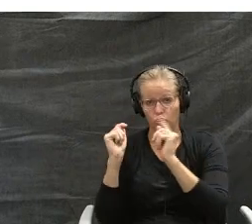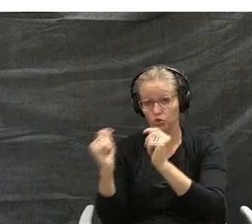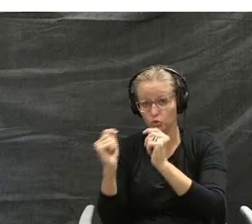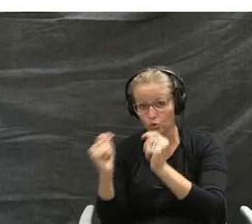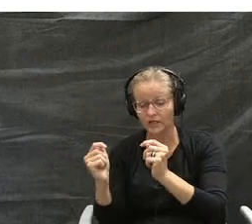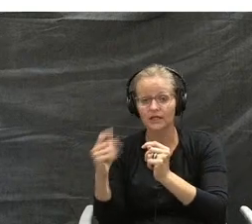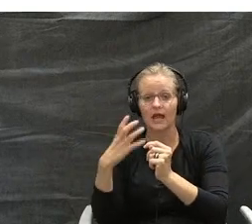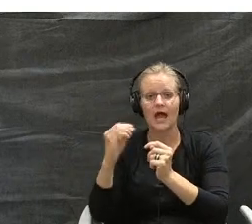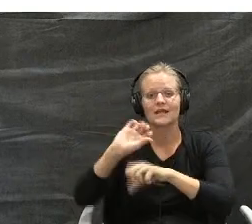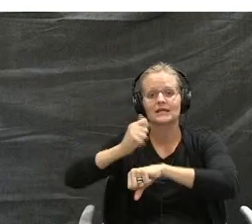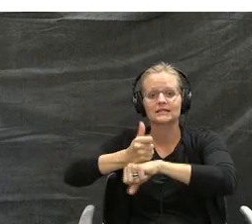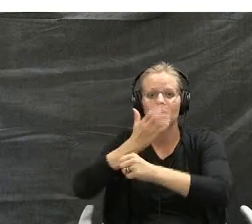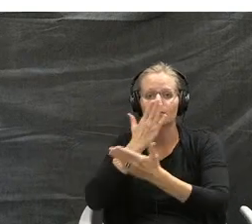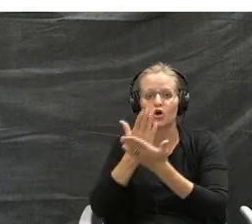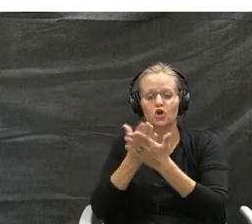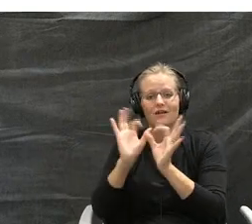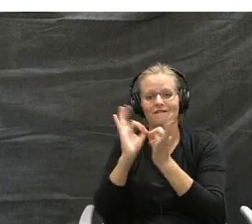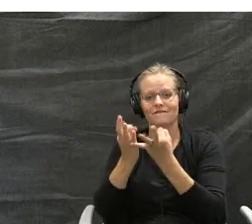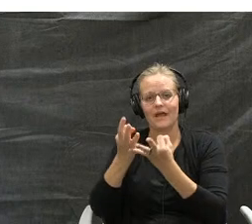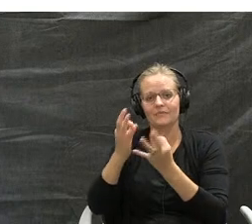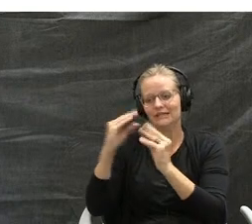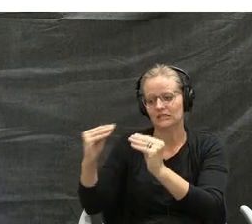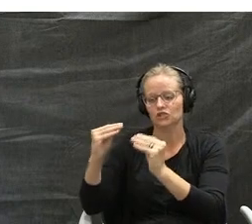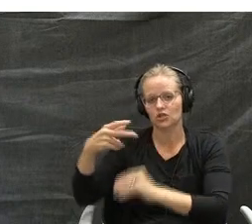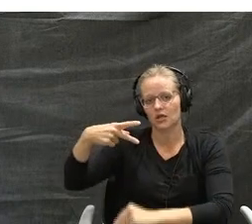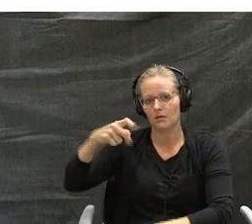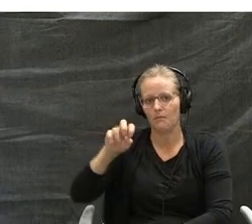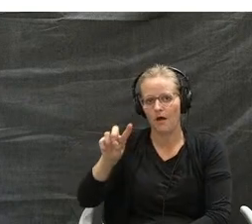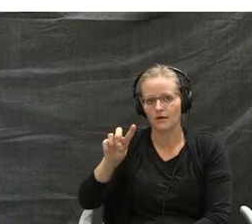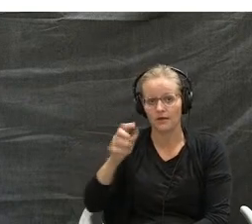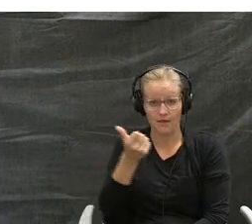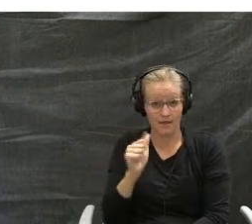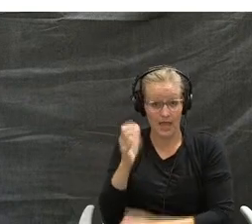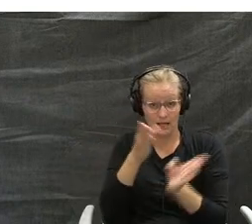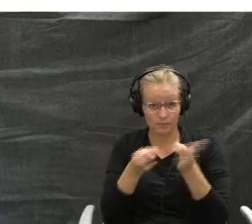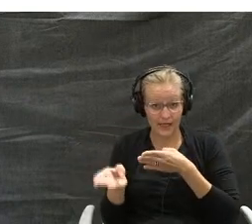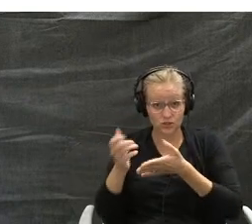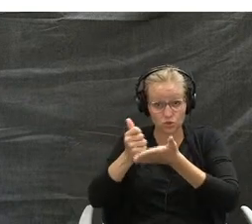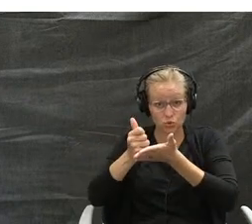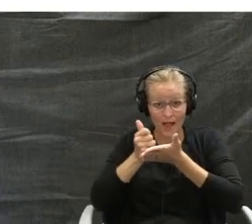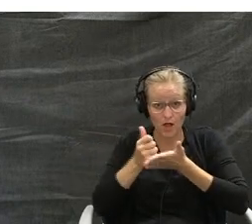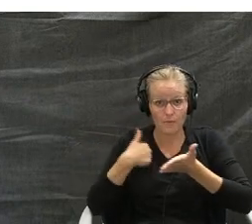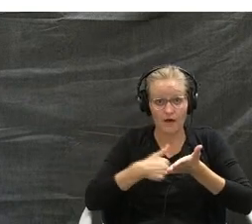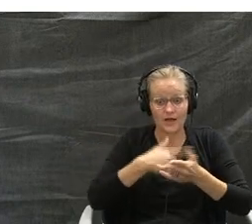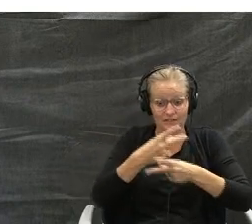pod. Are there any plans around helping to work this out for families that have both parents working full time?